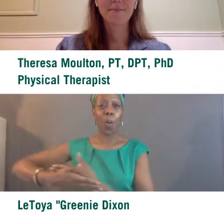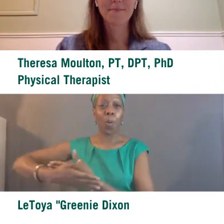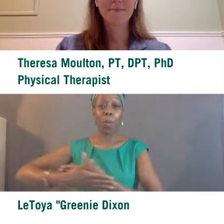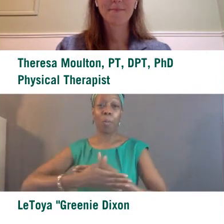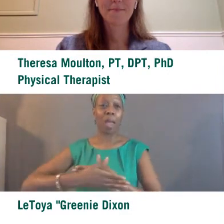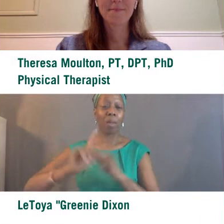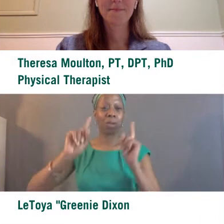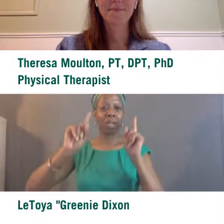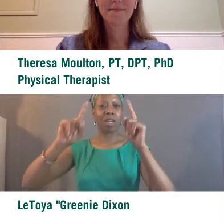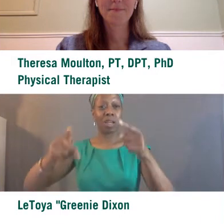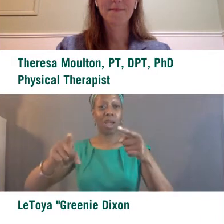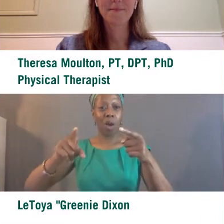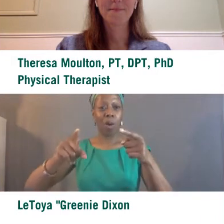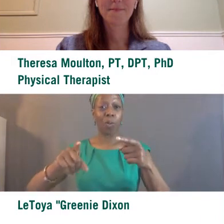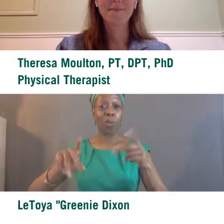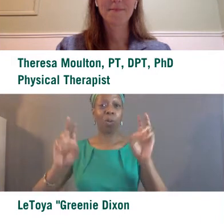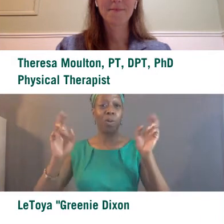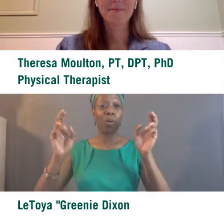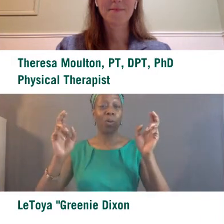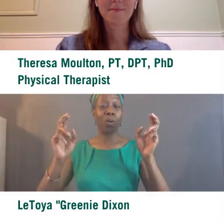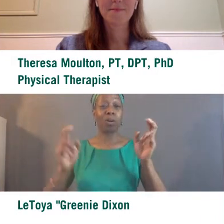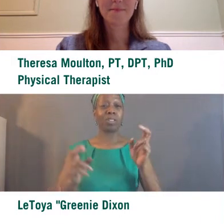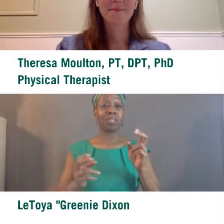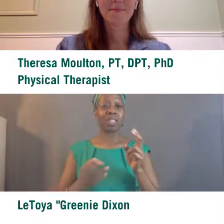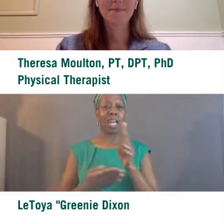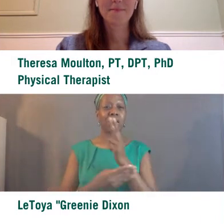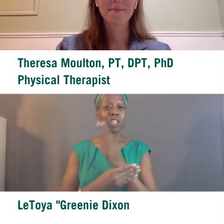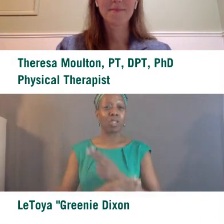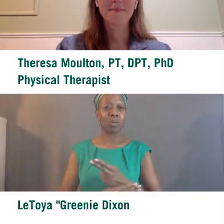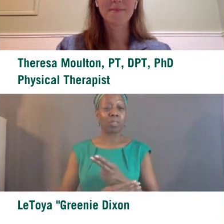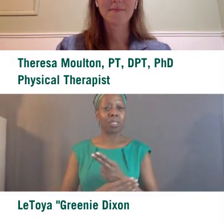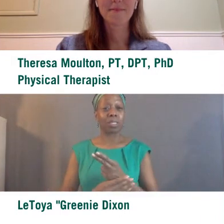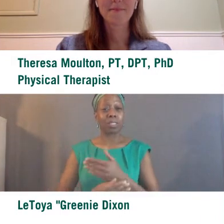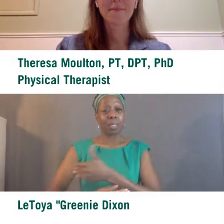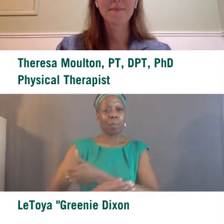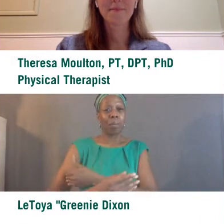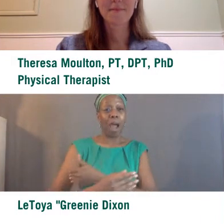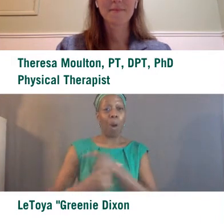Using power wheels to create early mobility devices